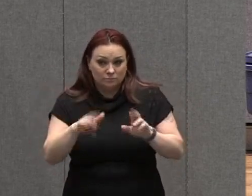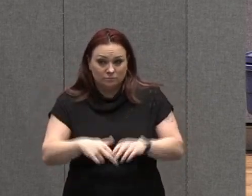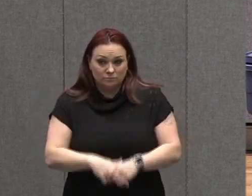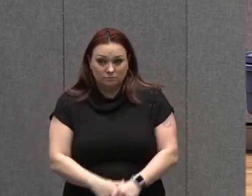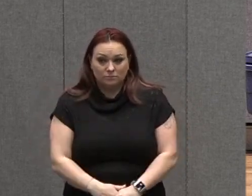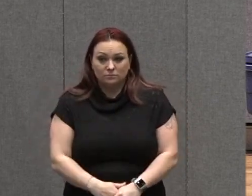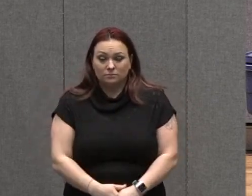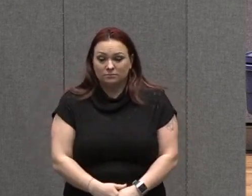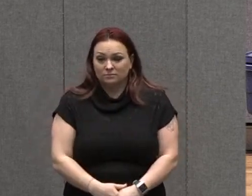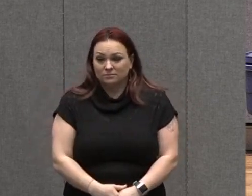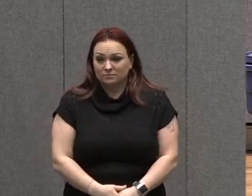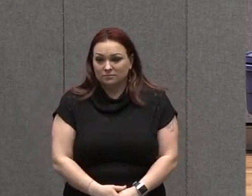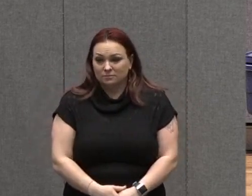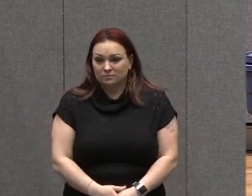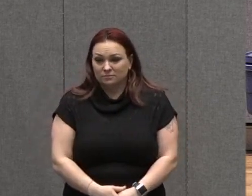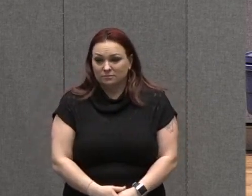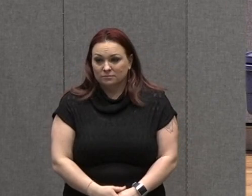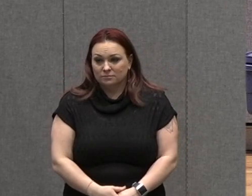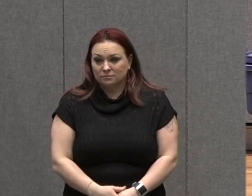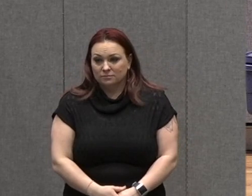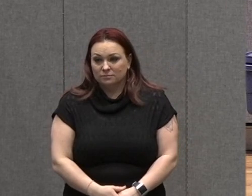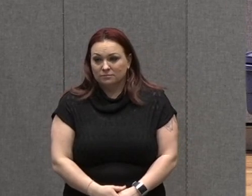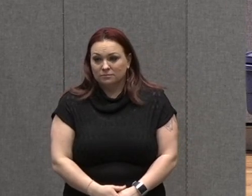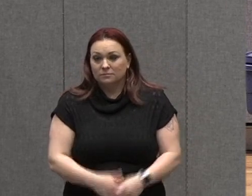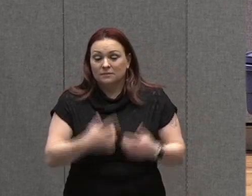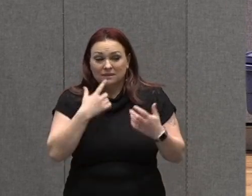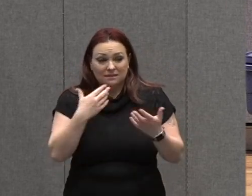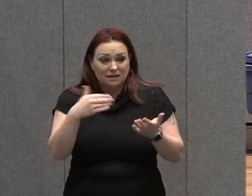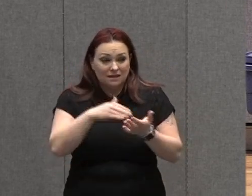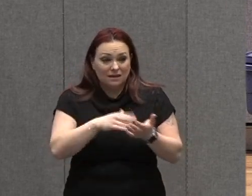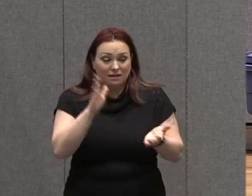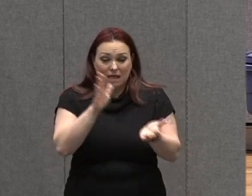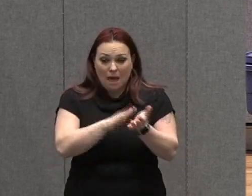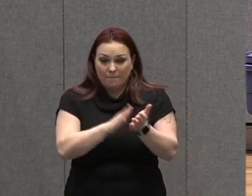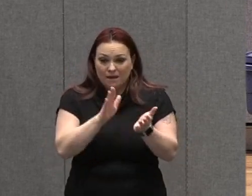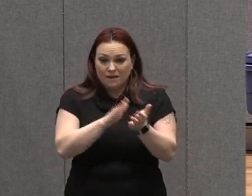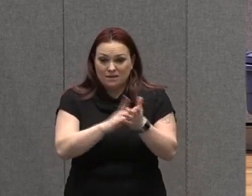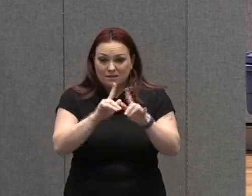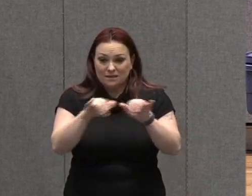Taka-tika taka-tika tati ta. Say and clap it here you go.